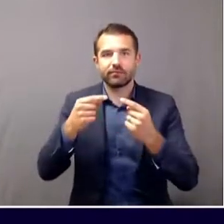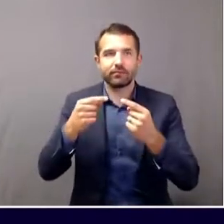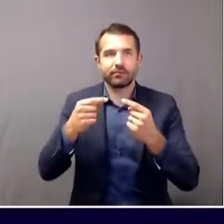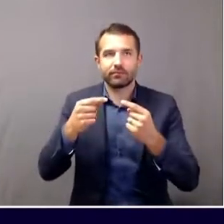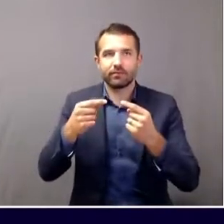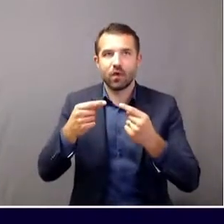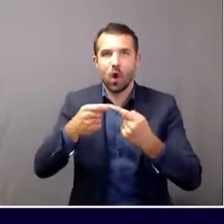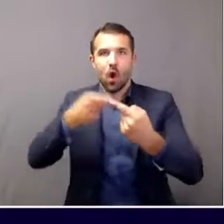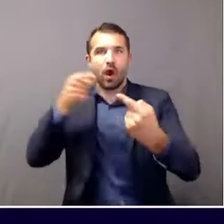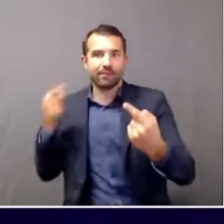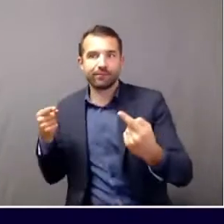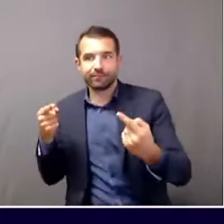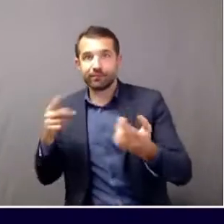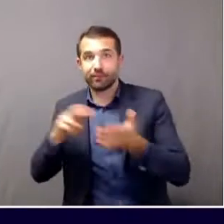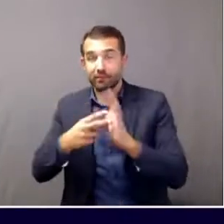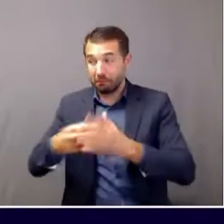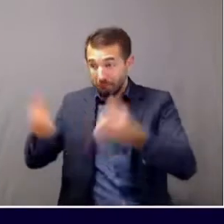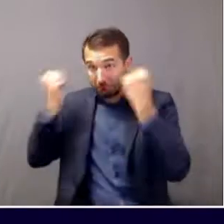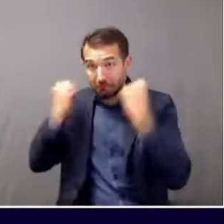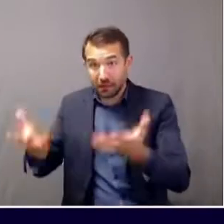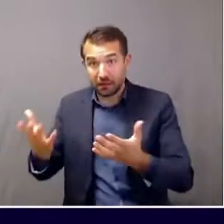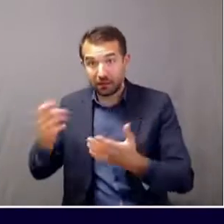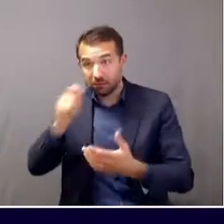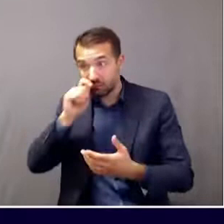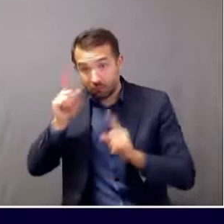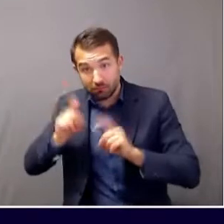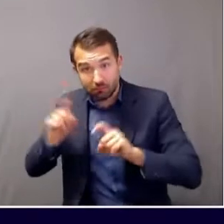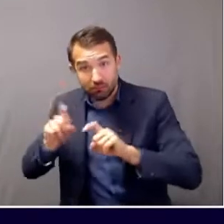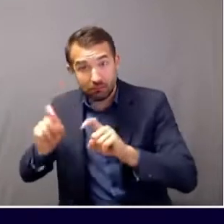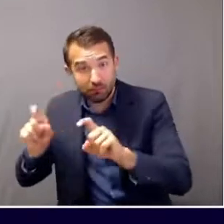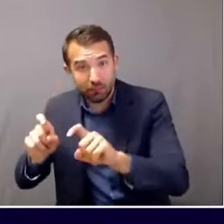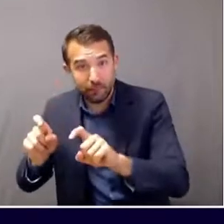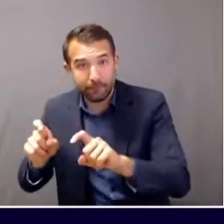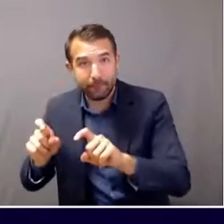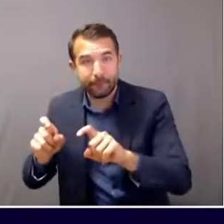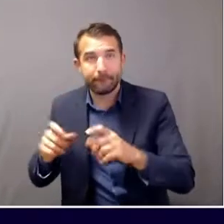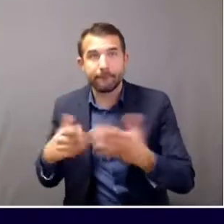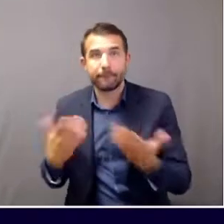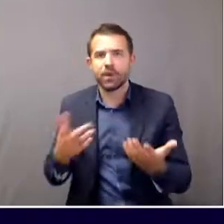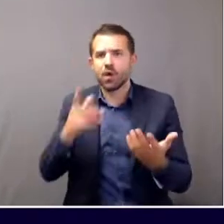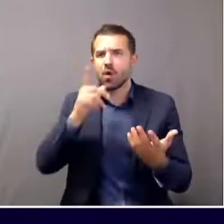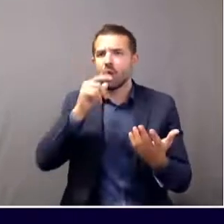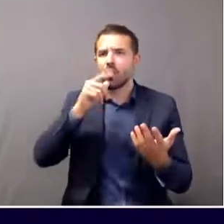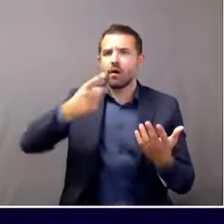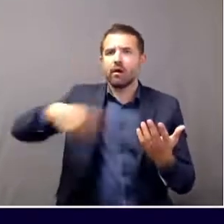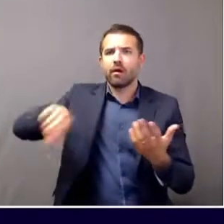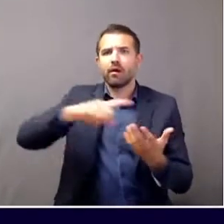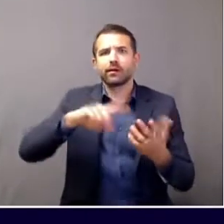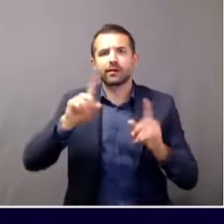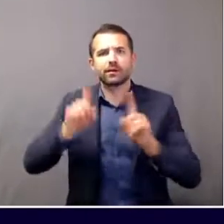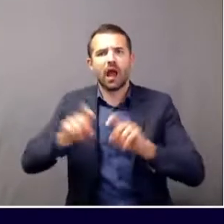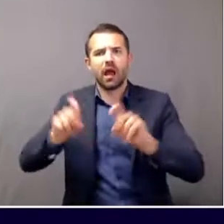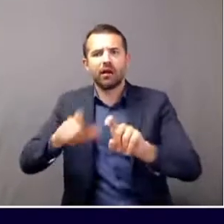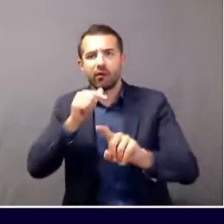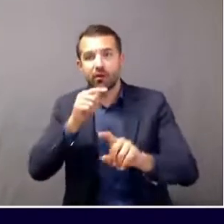tested and then more importantly the composition our crew is